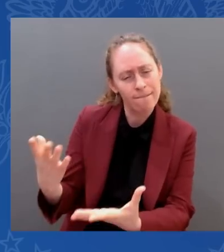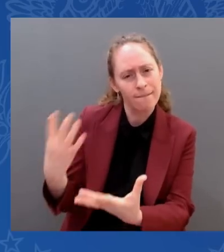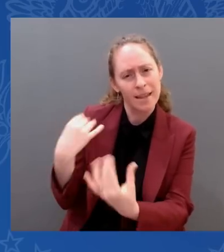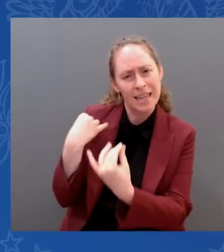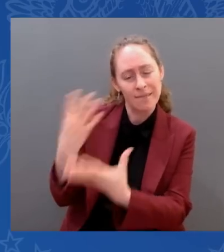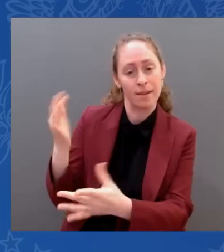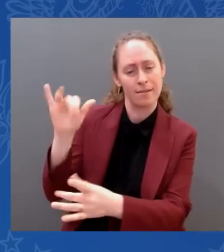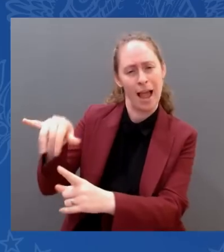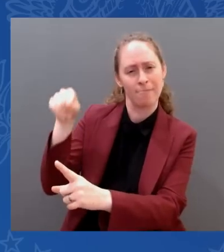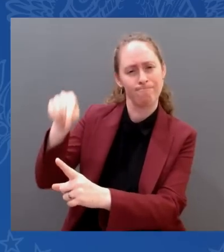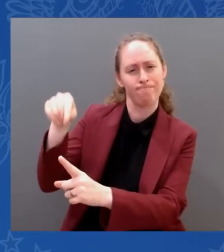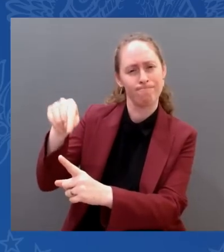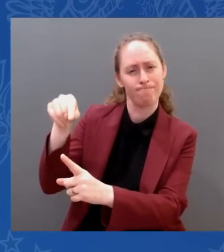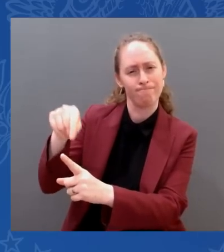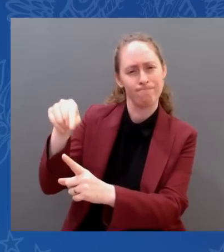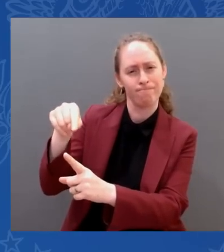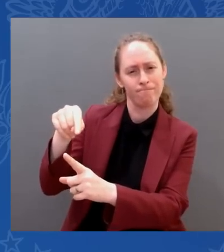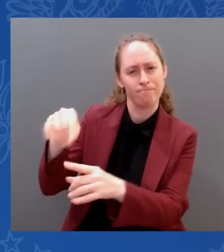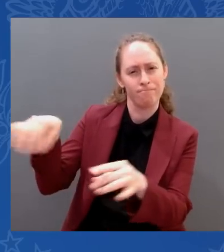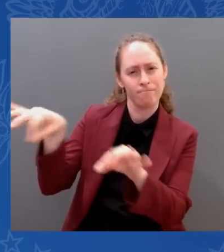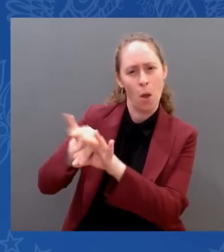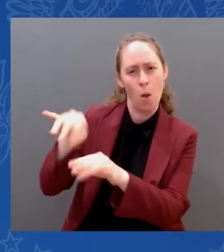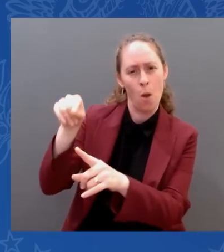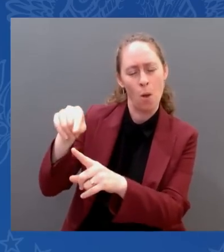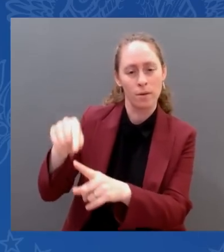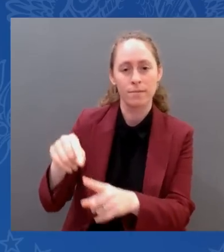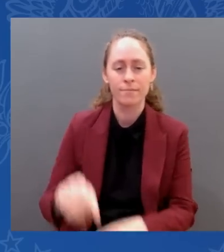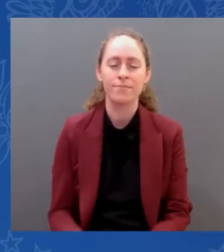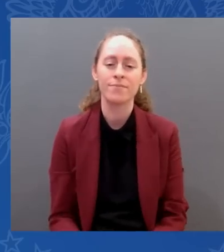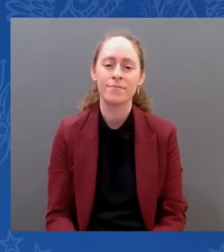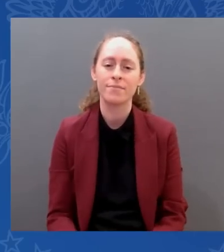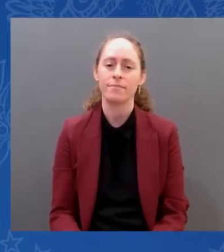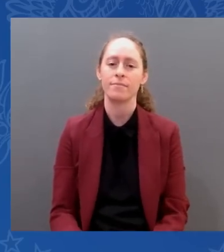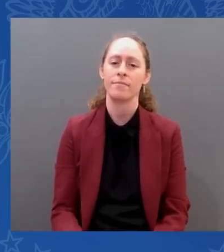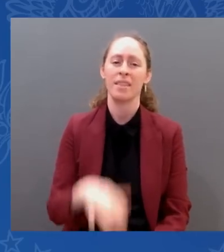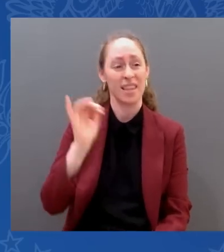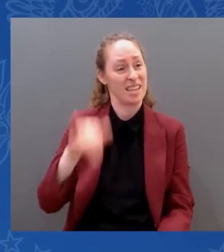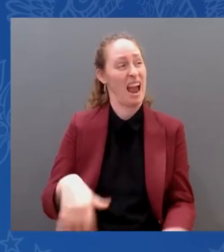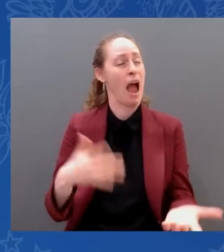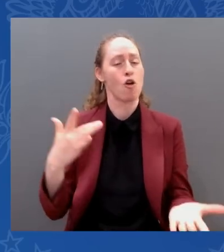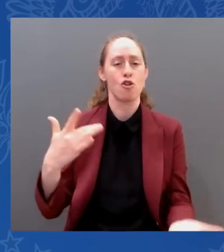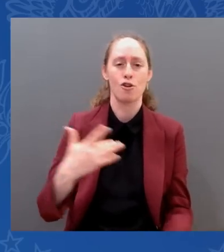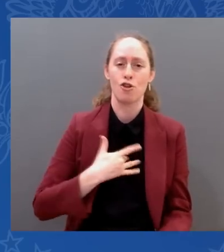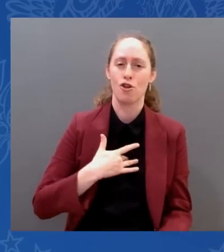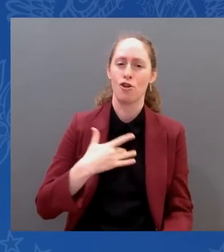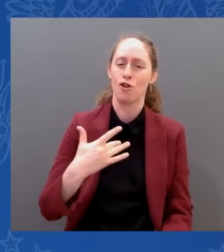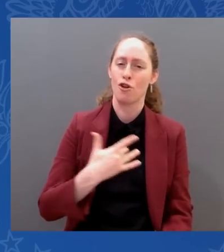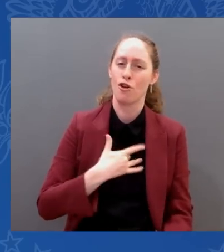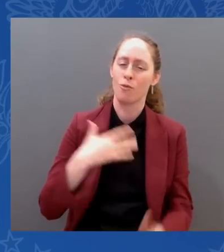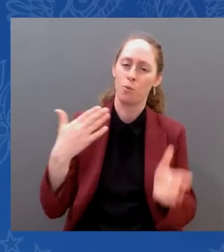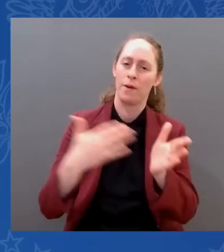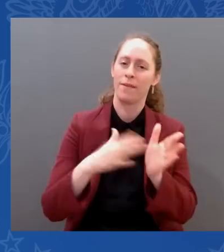to give ordinary workers the means to work with dignity and hold their heads high,